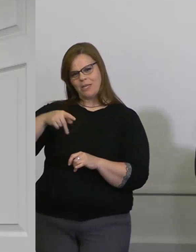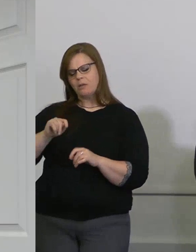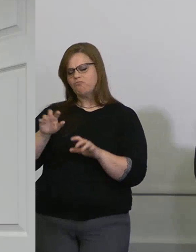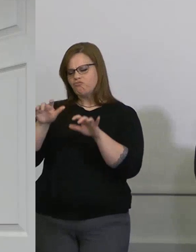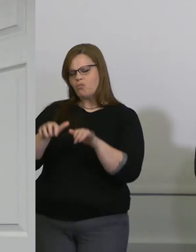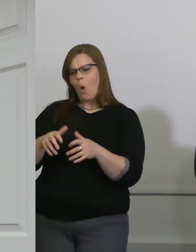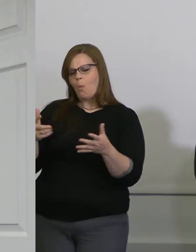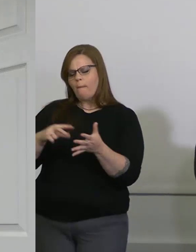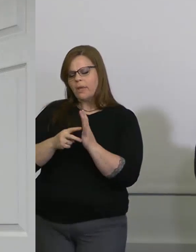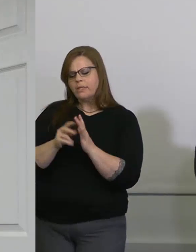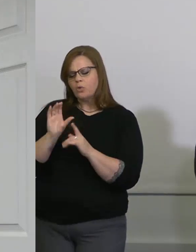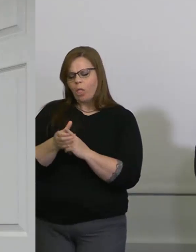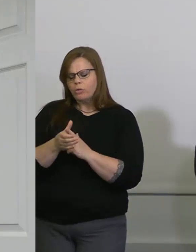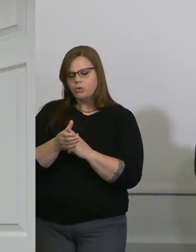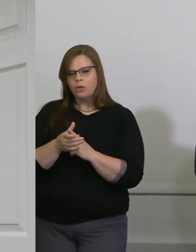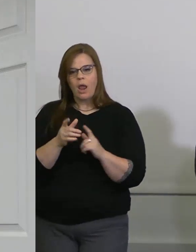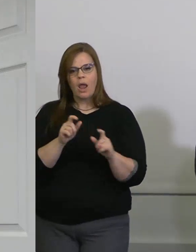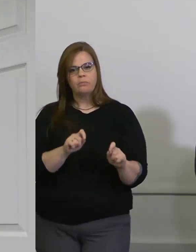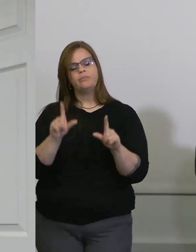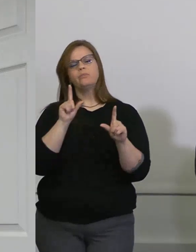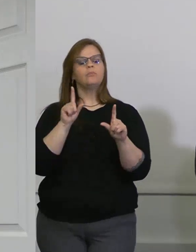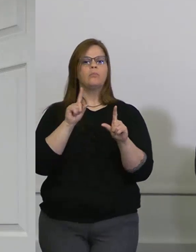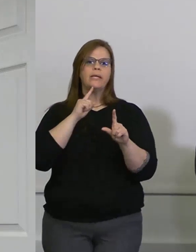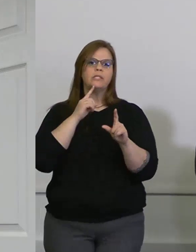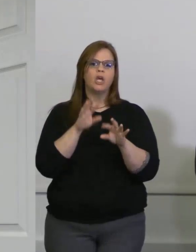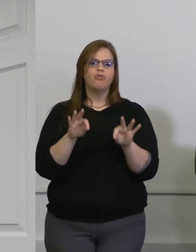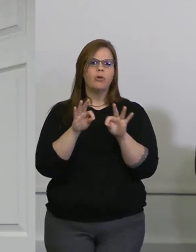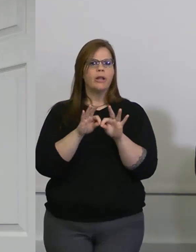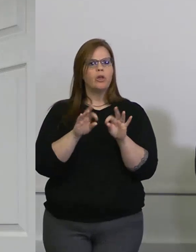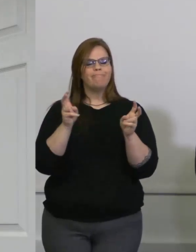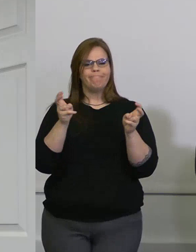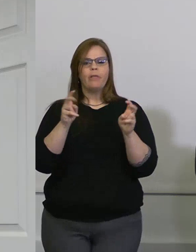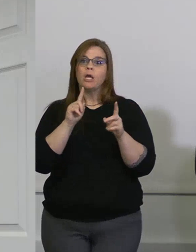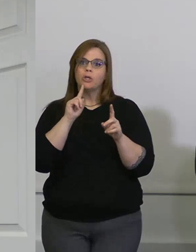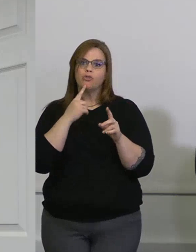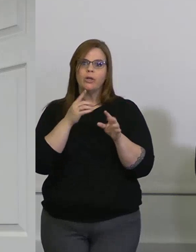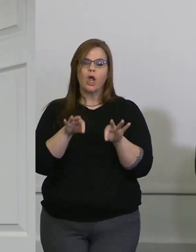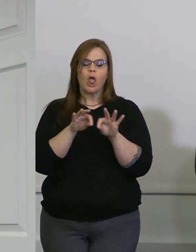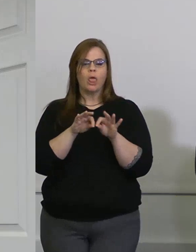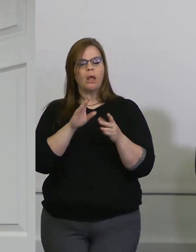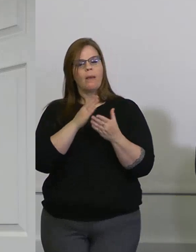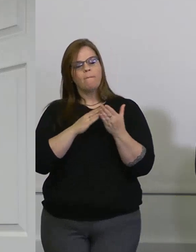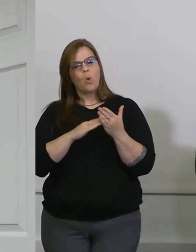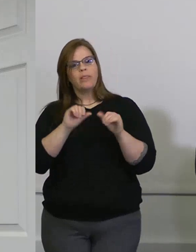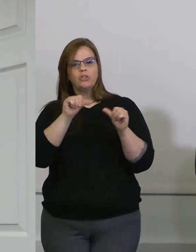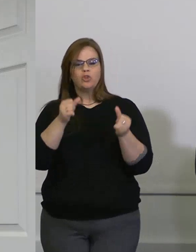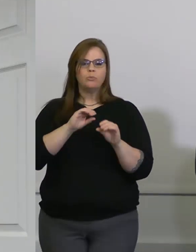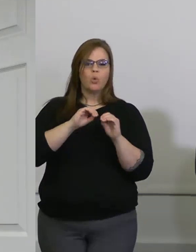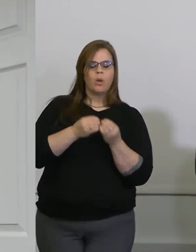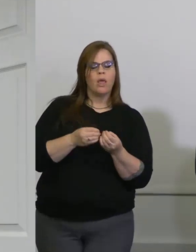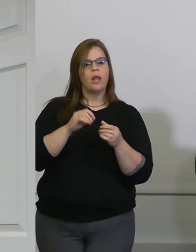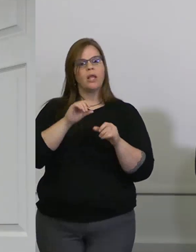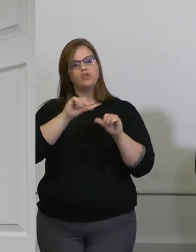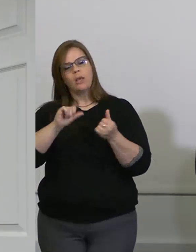this it's a critical component that shapes your organization. It shapes how employees interact with each other, with customers